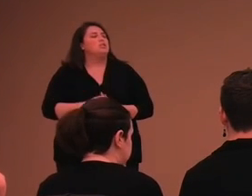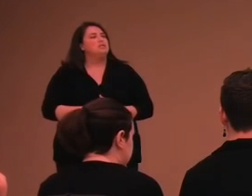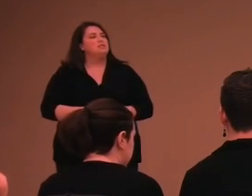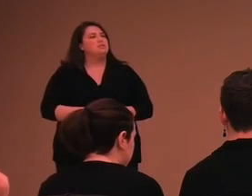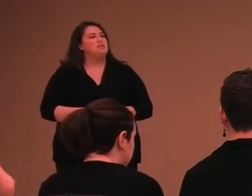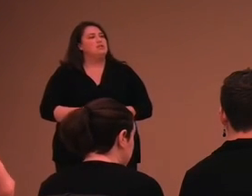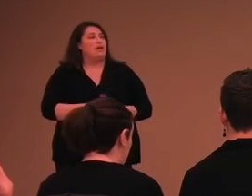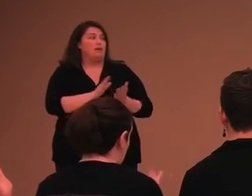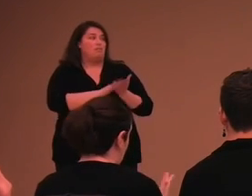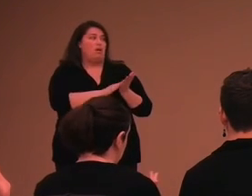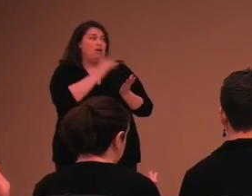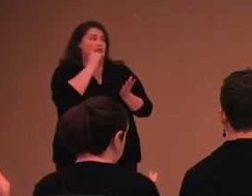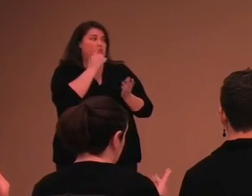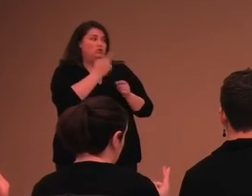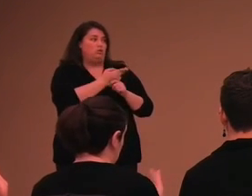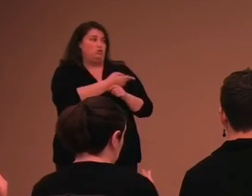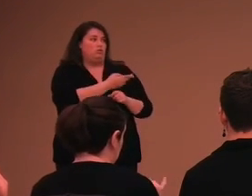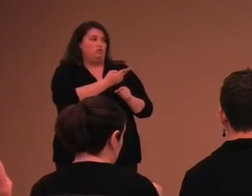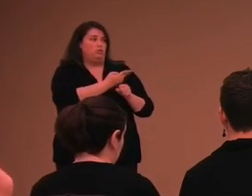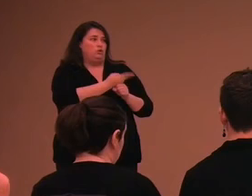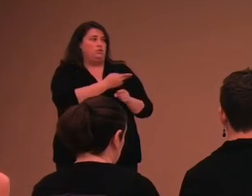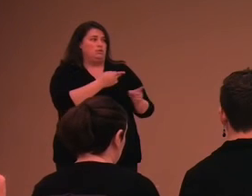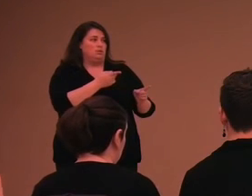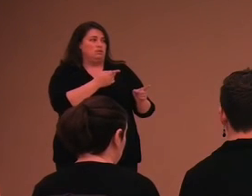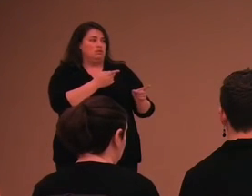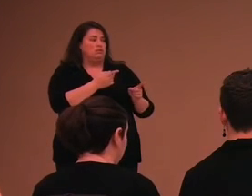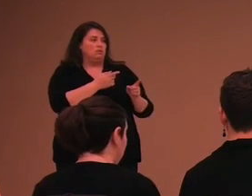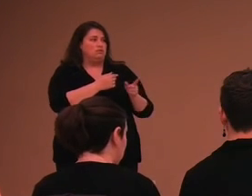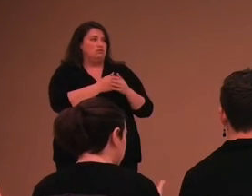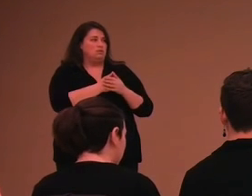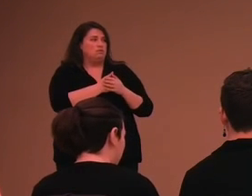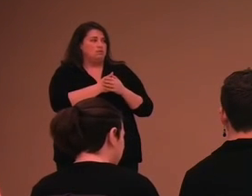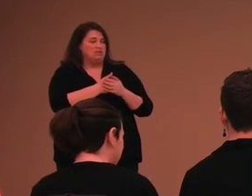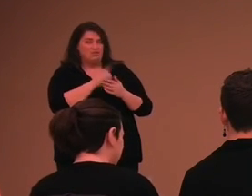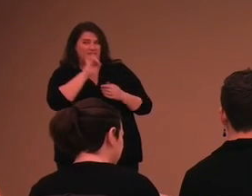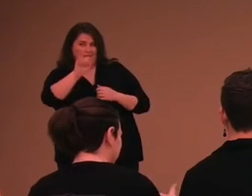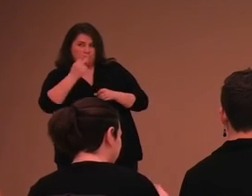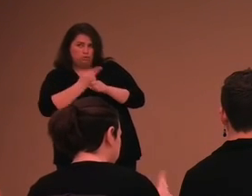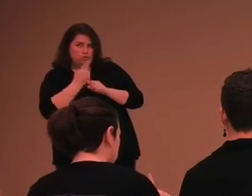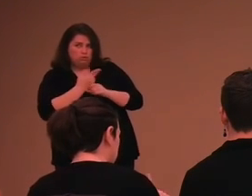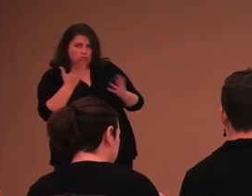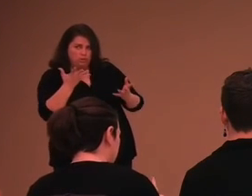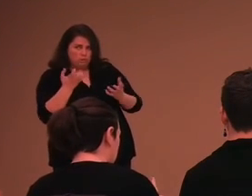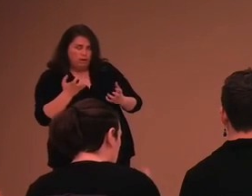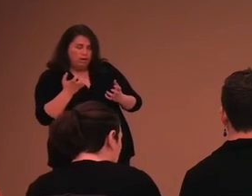Applaud you for using that committee because gently we're asking the user. What did they won and will remain the most engaging?